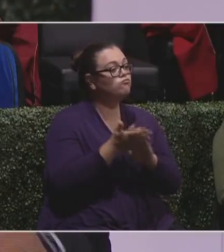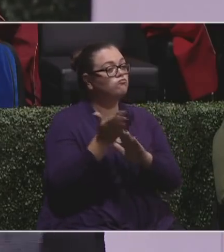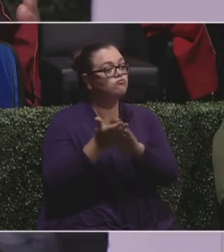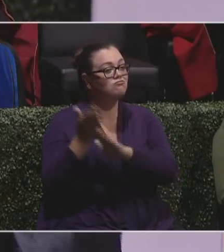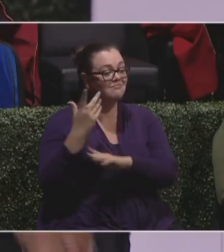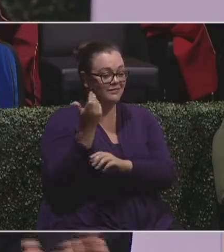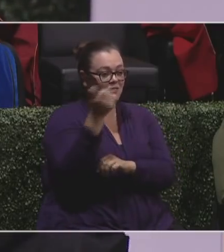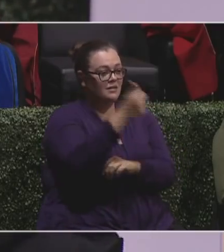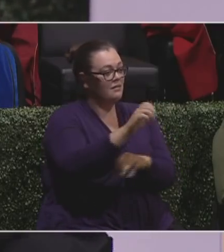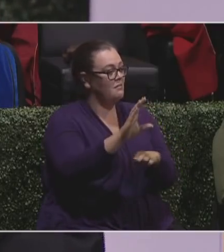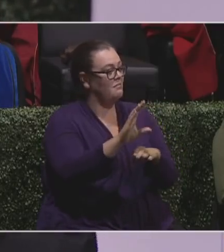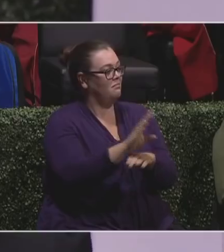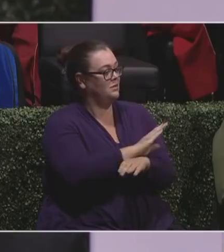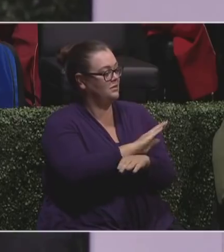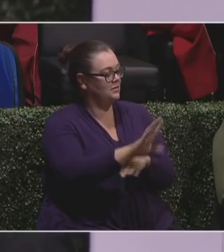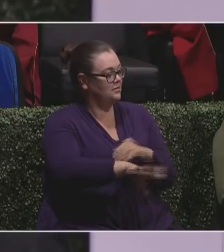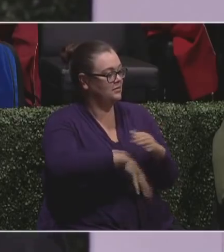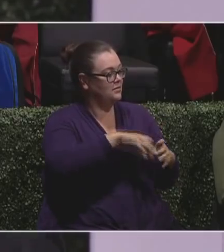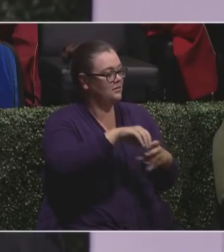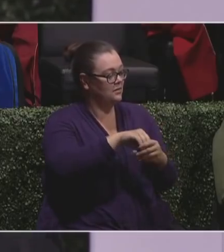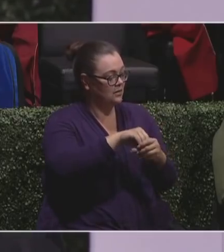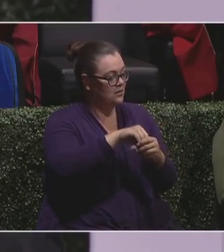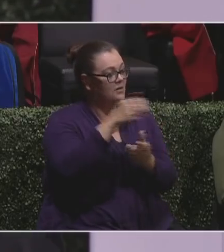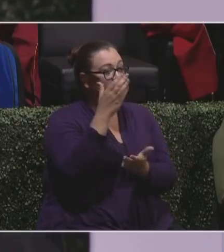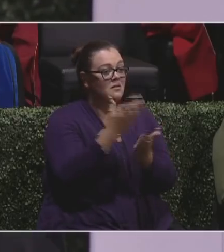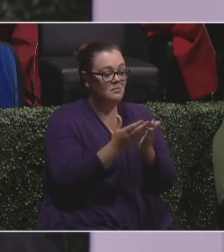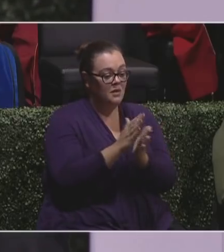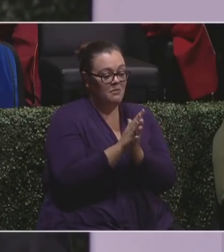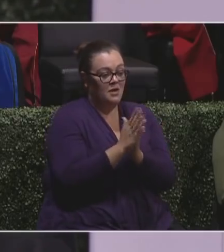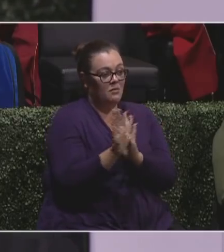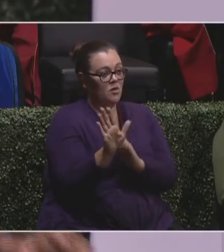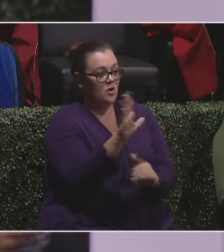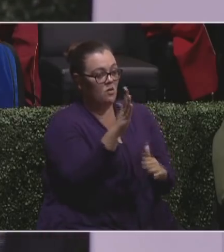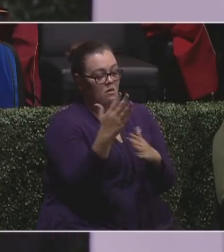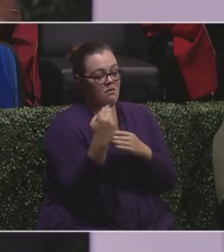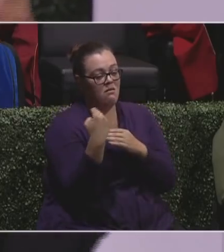BE THE FACE OF YOUR OWN COMPANY, OR HELP DETERMINE WHAT THE FACES OF YOUR COMPANY LOOK AND SOUND LIKE.